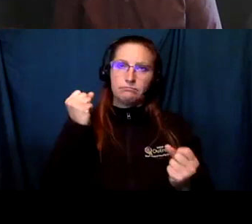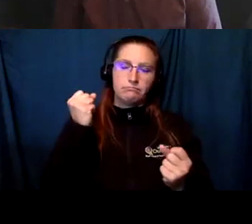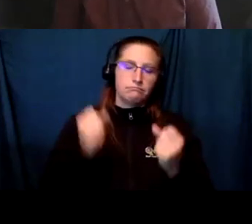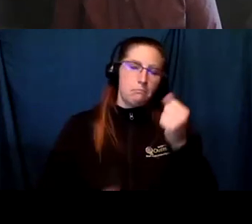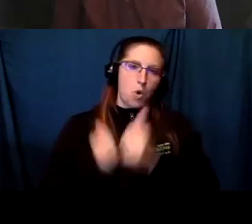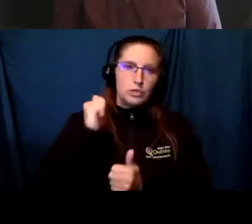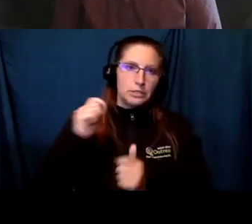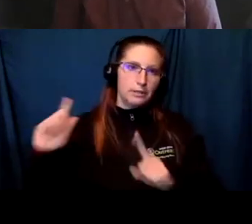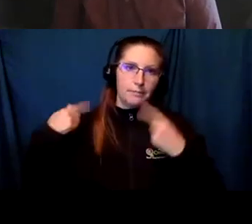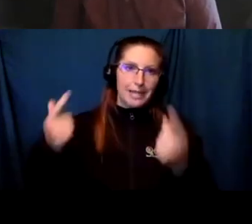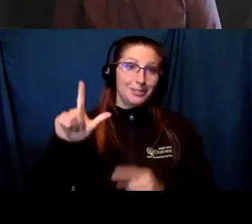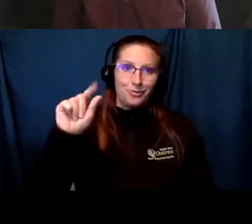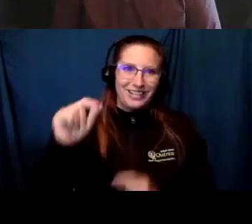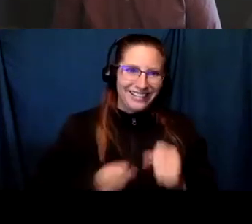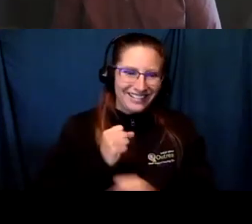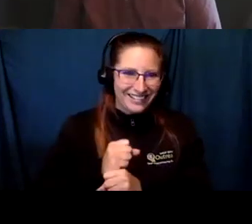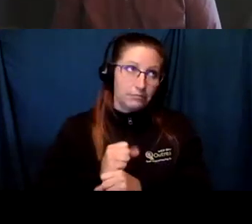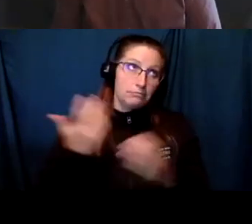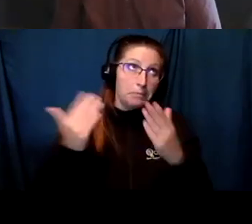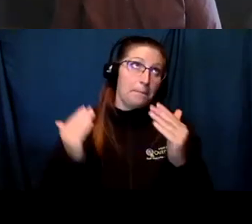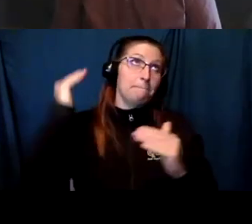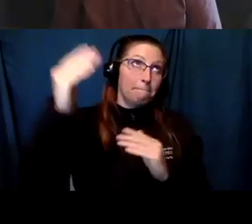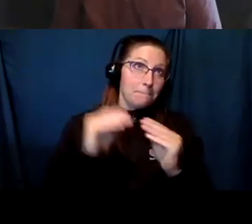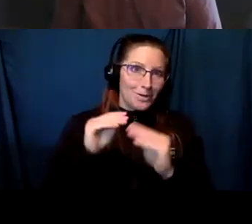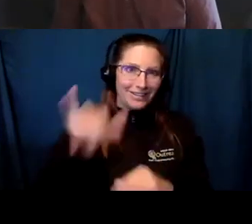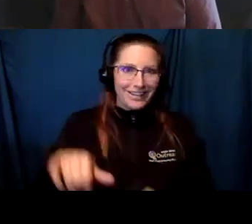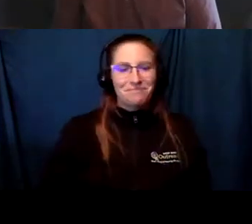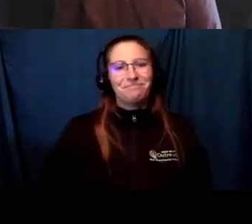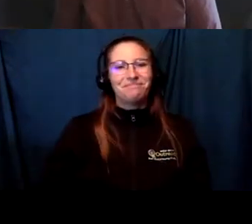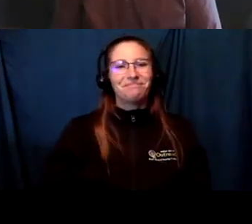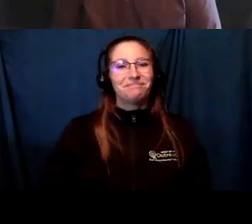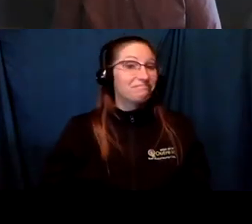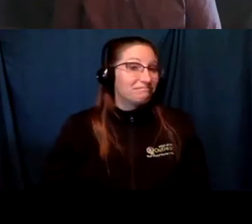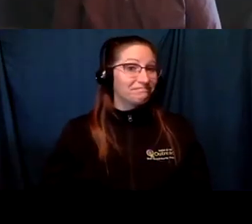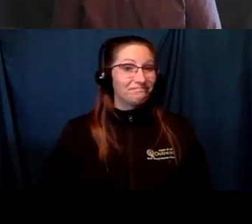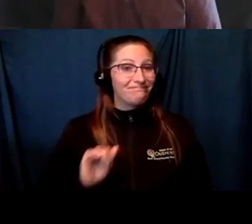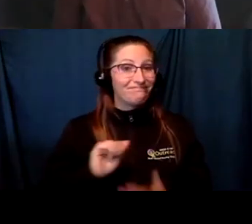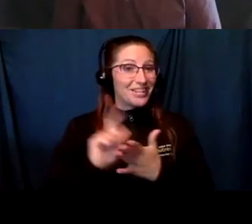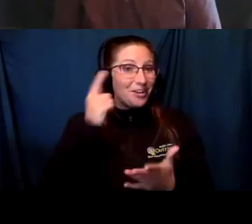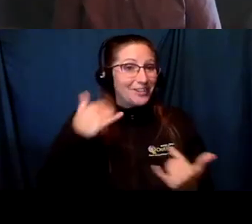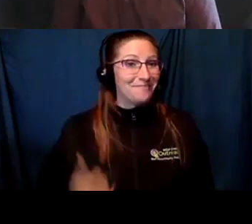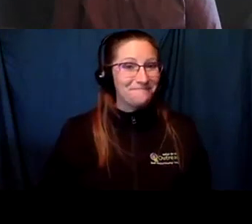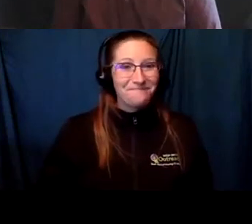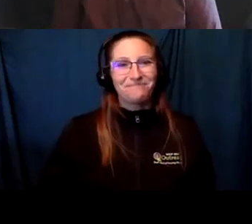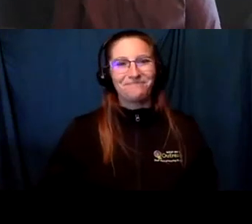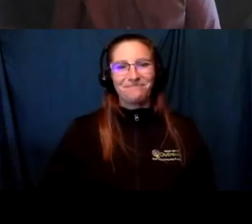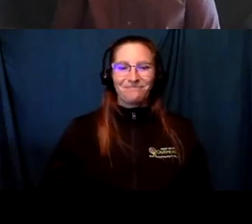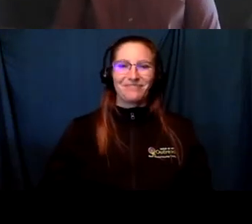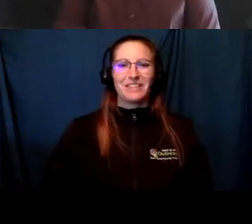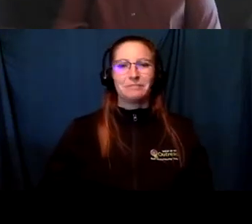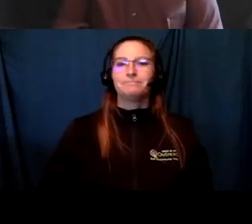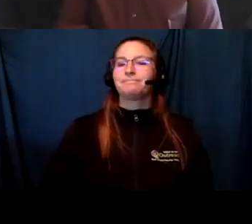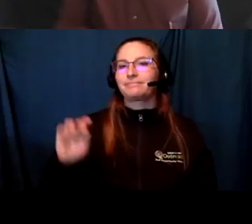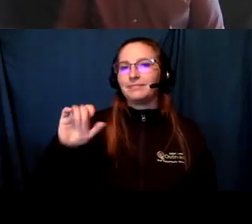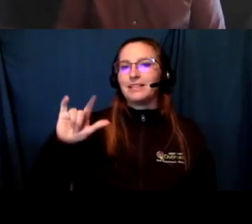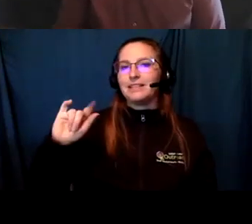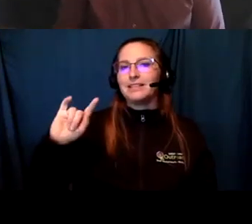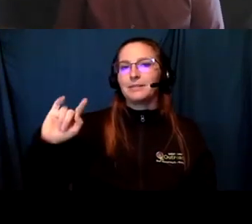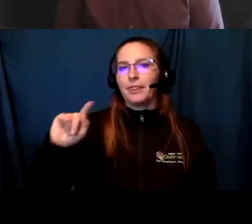past 20 years or more. That's about it for now. Elizabeth: Great thank you, Chris. So before